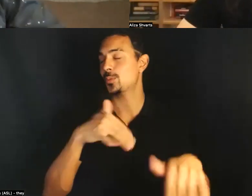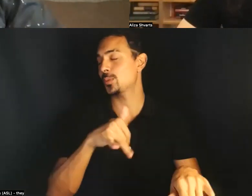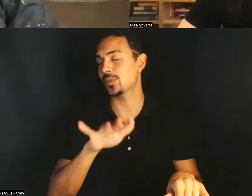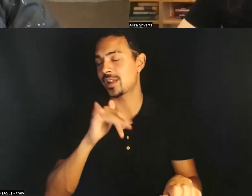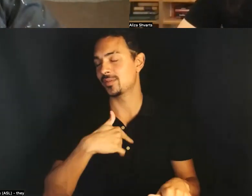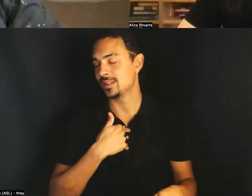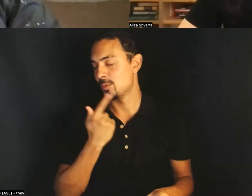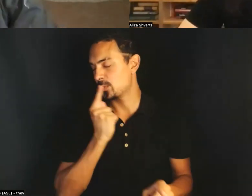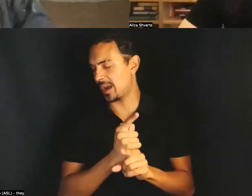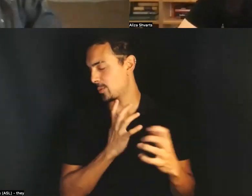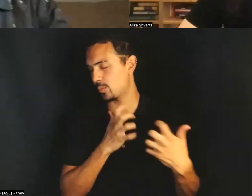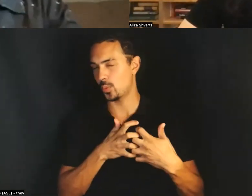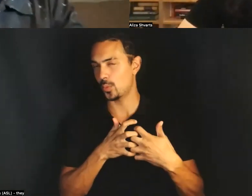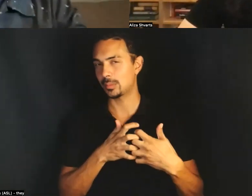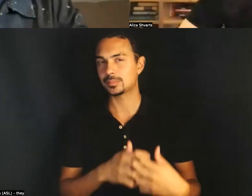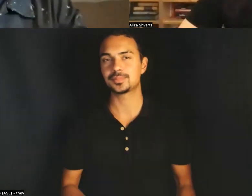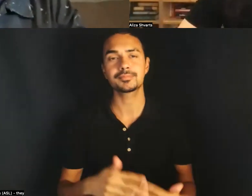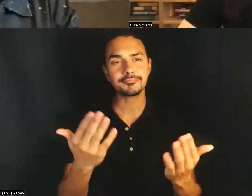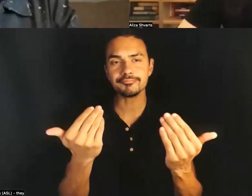That really speaks to me. MEREDITH TALUSAN: